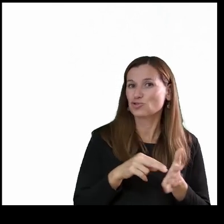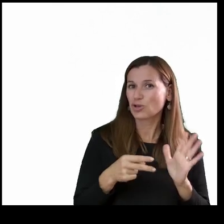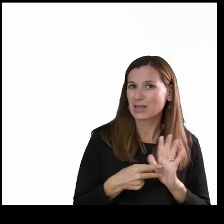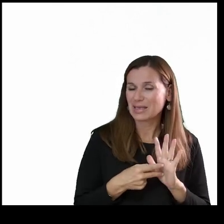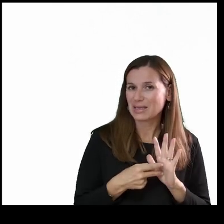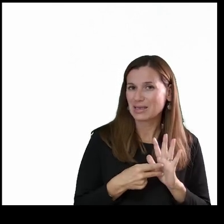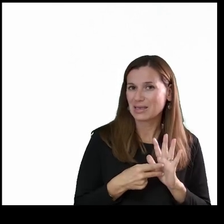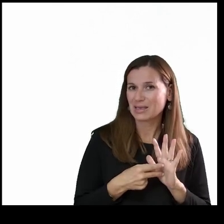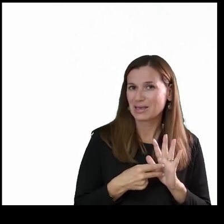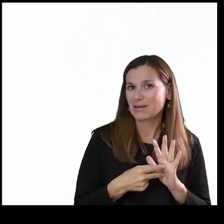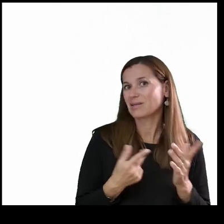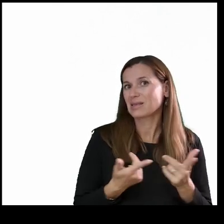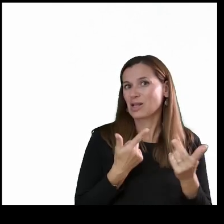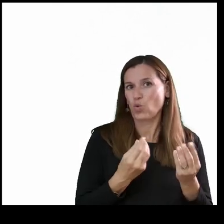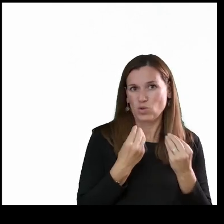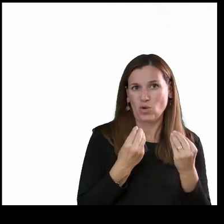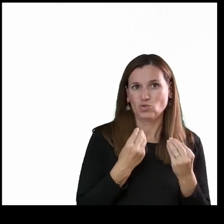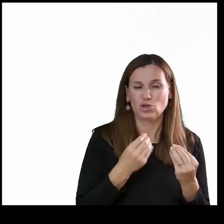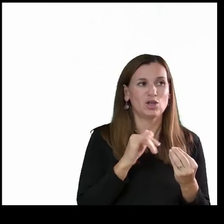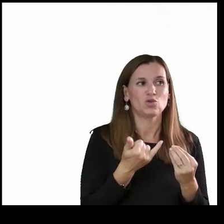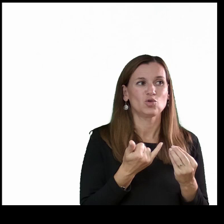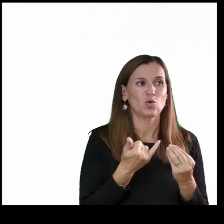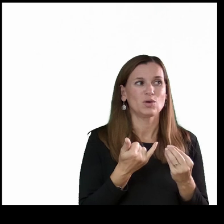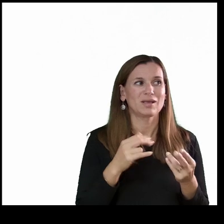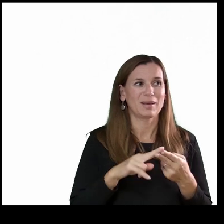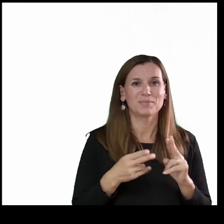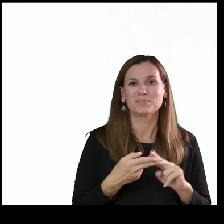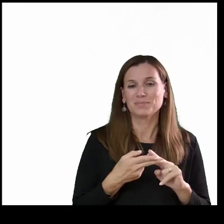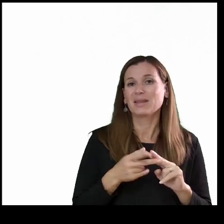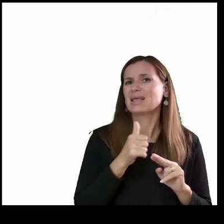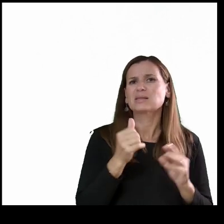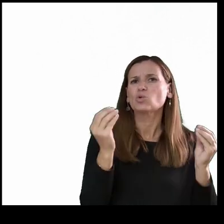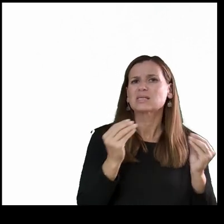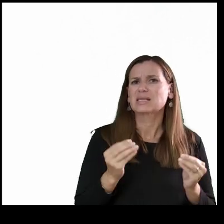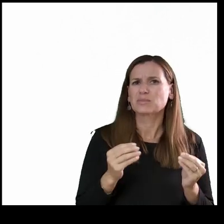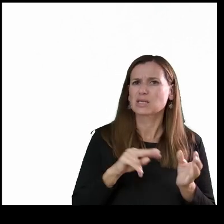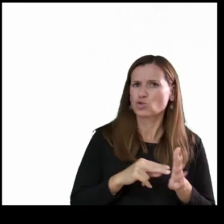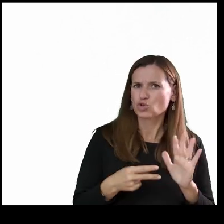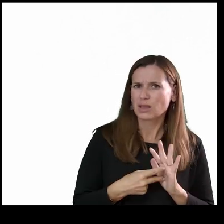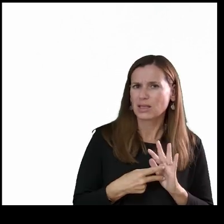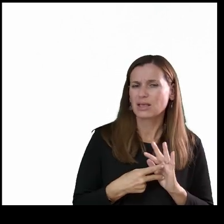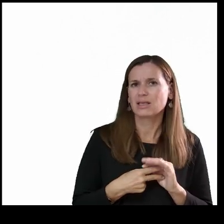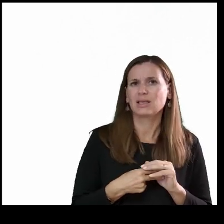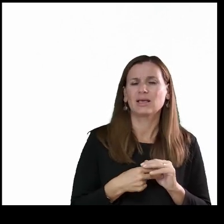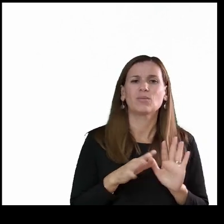teach us. It's a top down approach. Now about system engineering, perhaps you know more